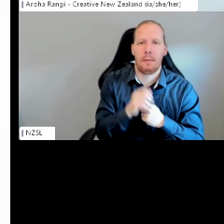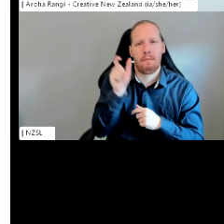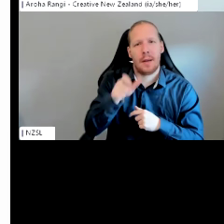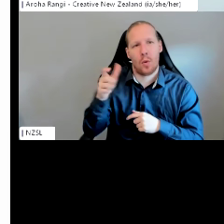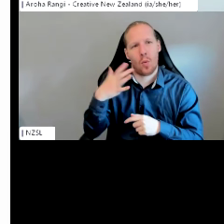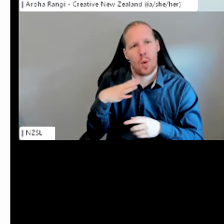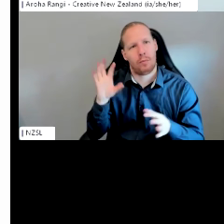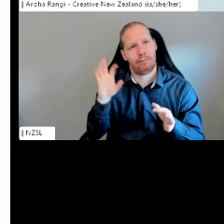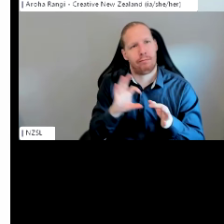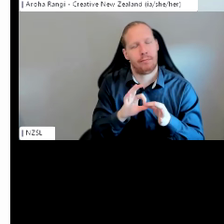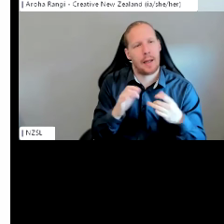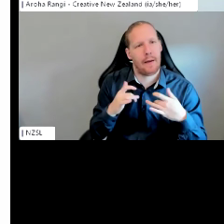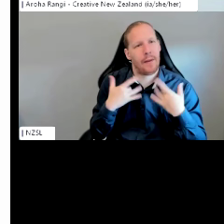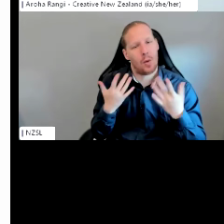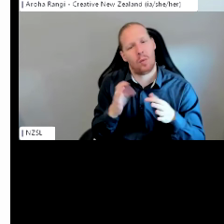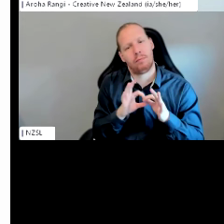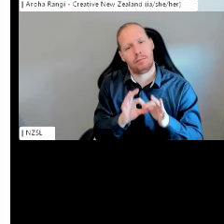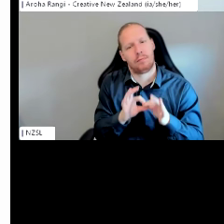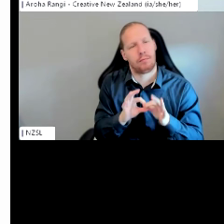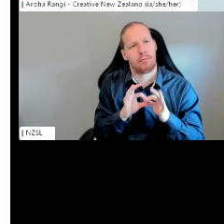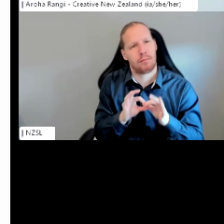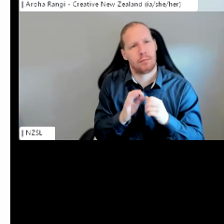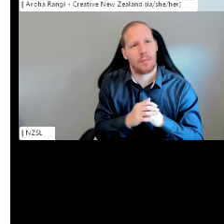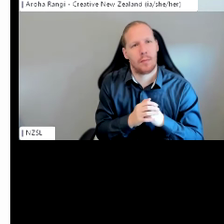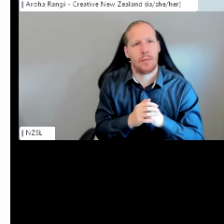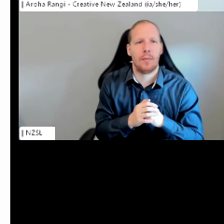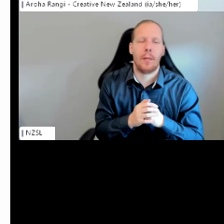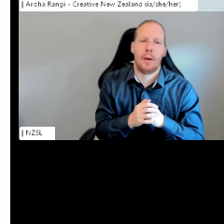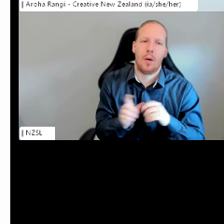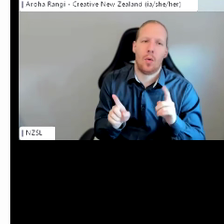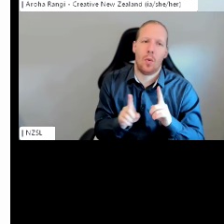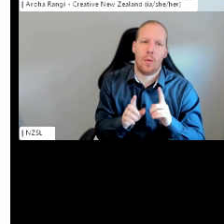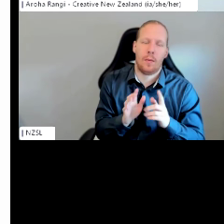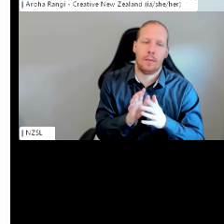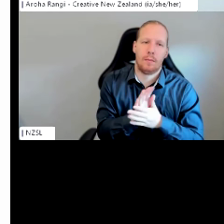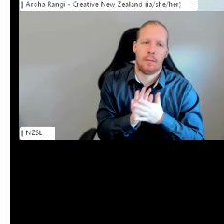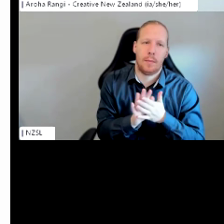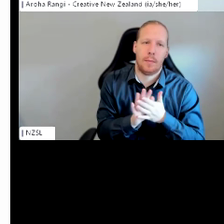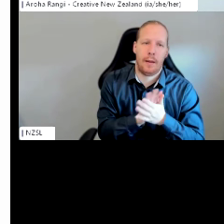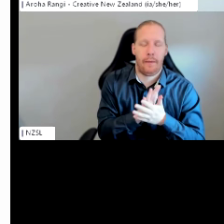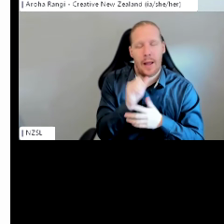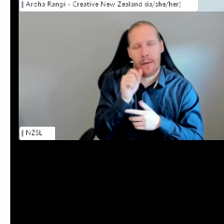that. They're actually prepared to pay u money on top of their membership for other kinds of